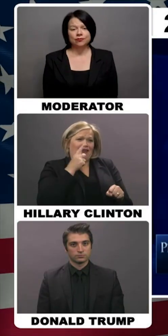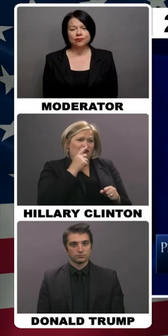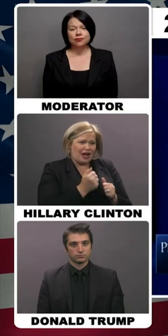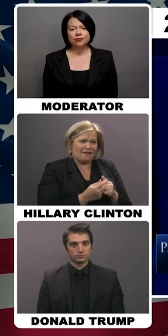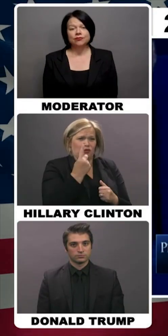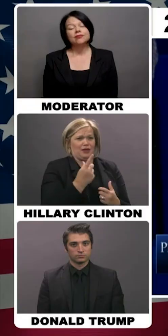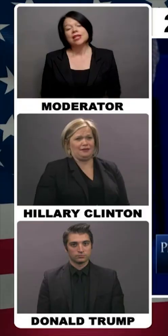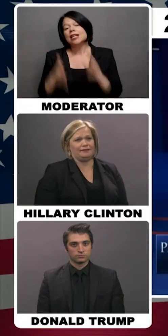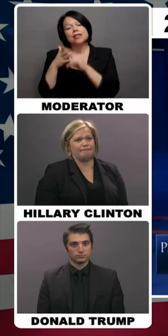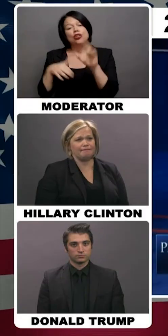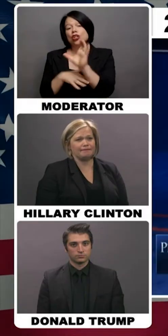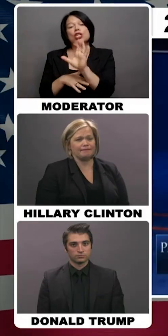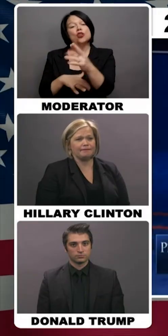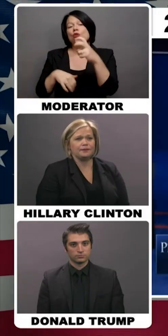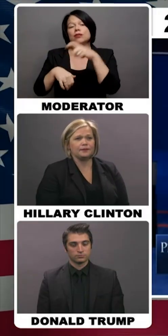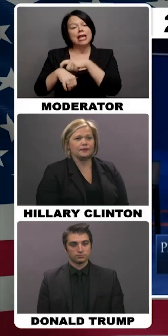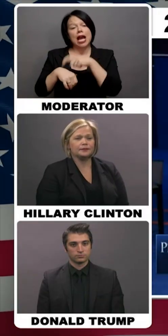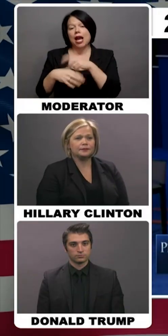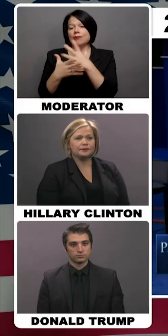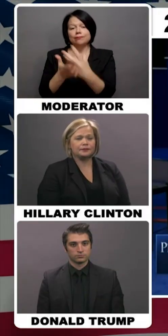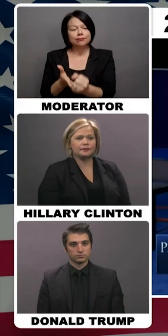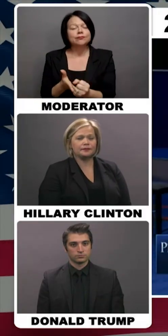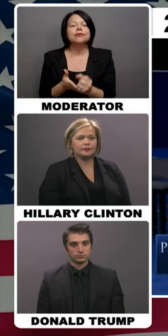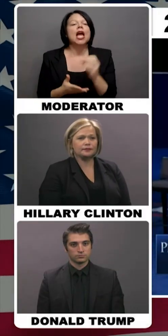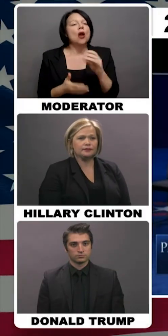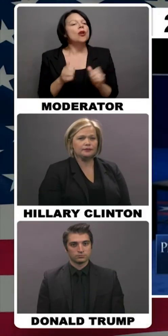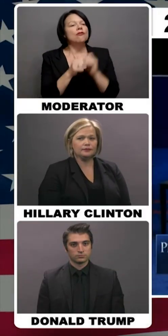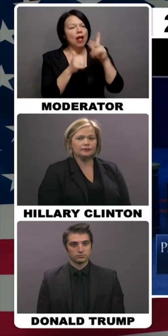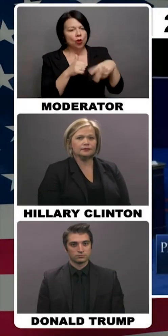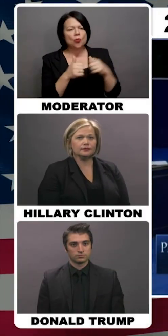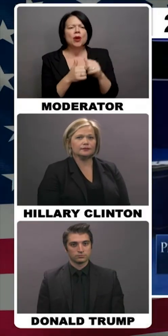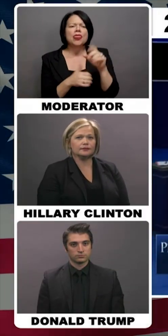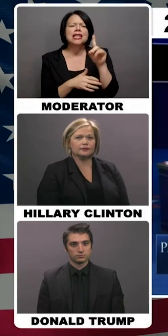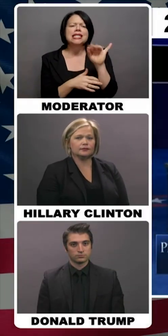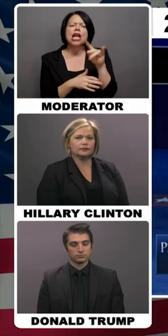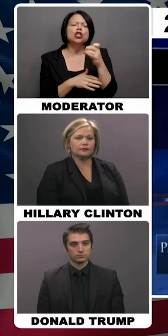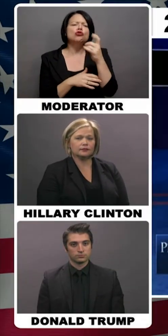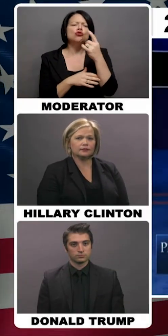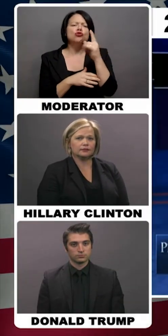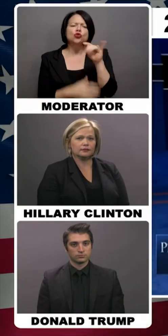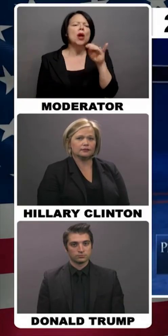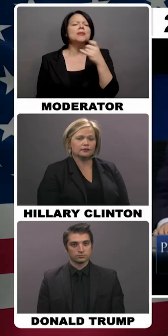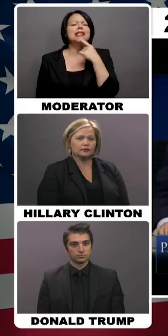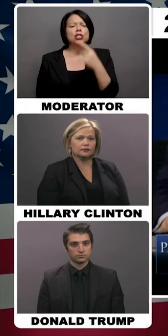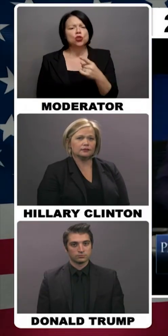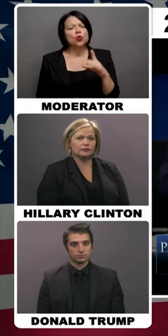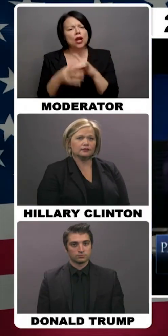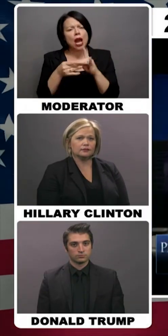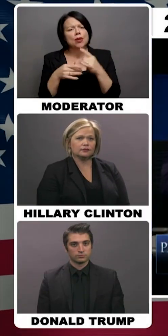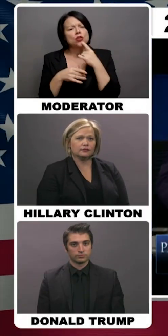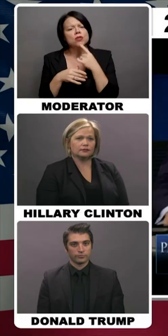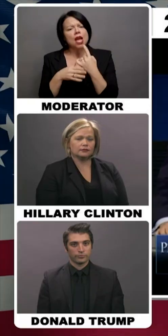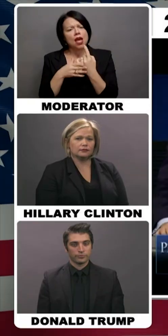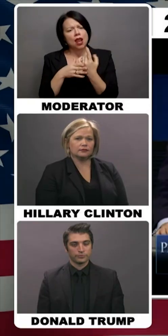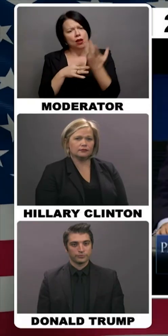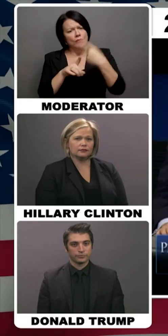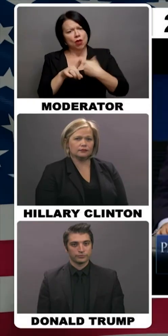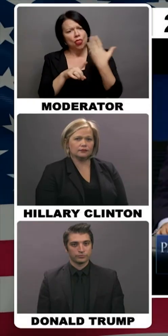Secretary Clinton, your two minutes is up. I wanna follow up on something that Donald Trump actually said to you. Uh, a comment you made last month. You said that half of Donald Trump's supporters are, quote,